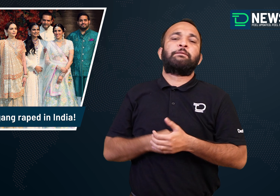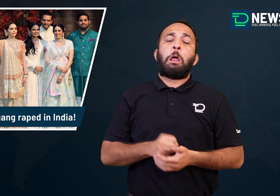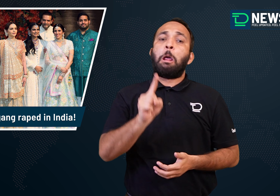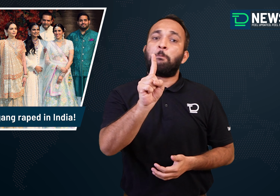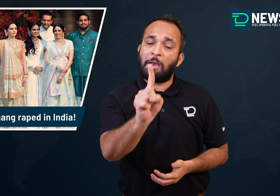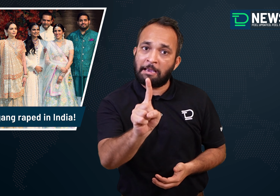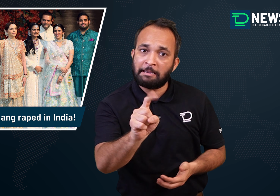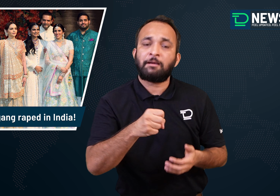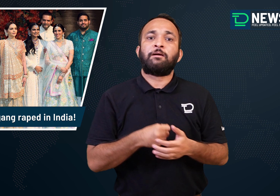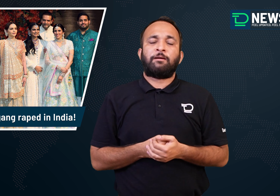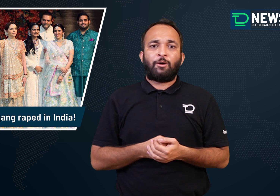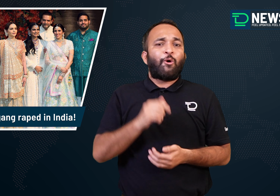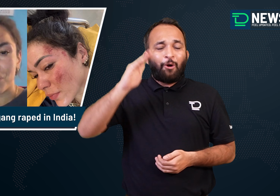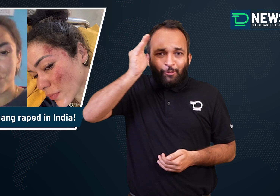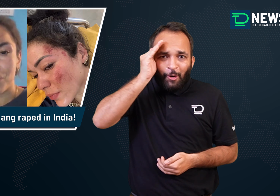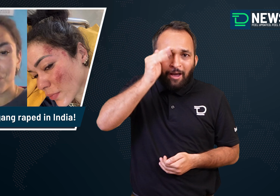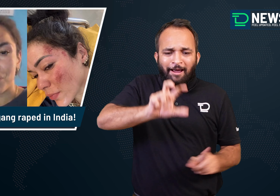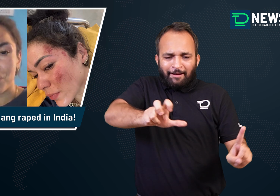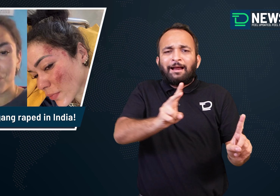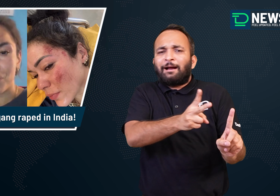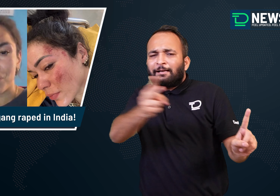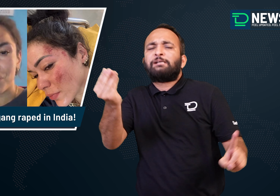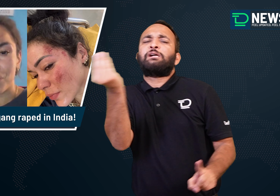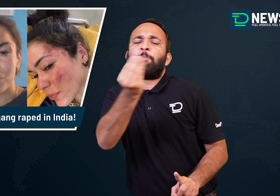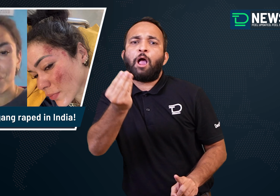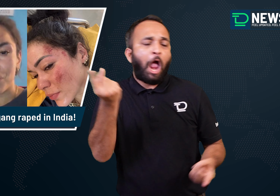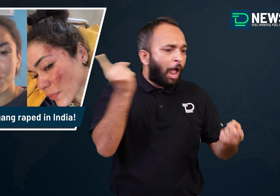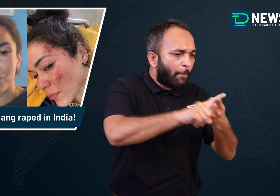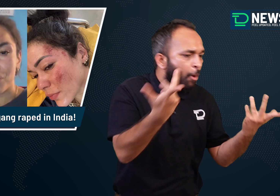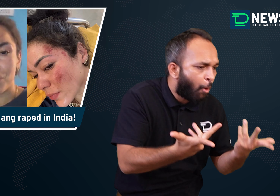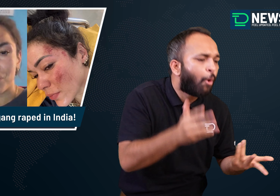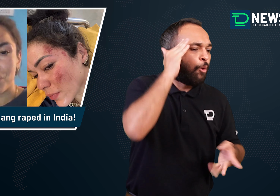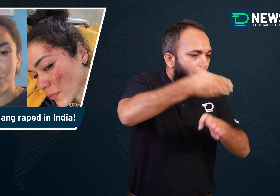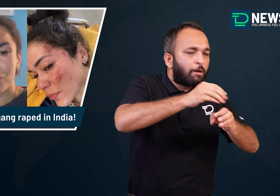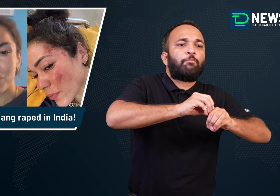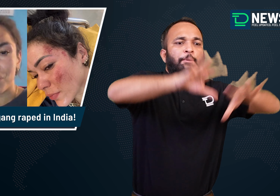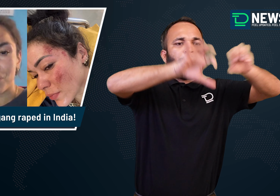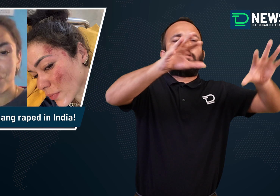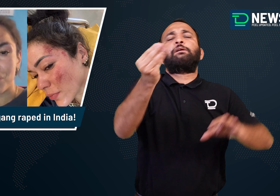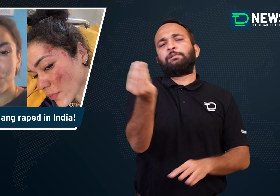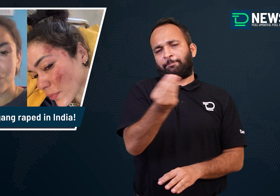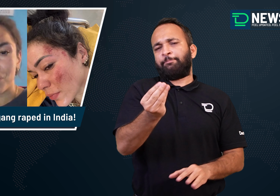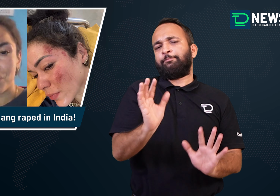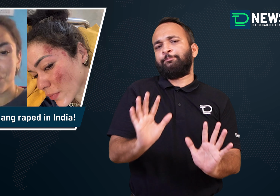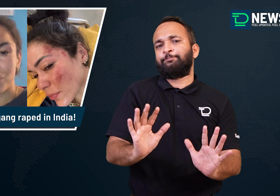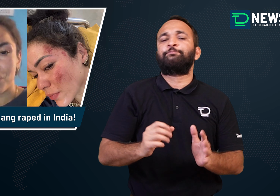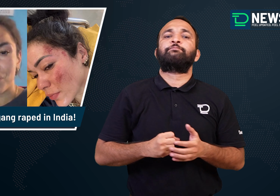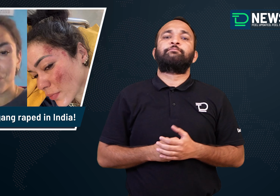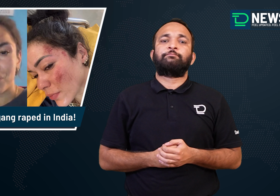But some news channels posted it.